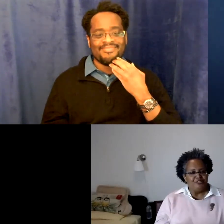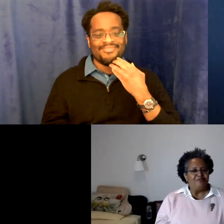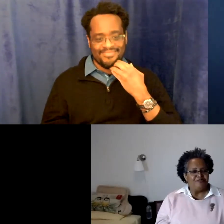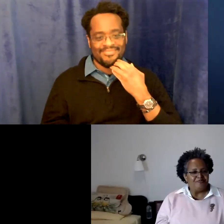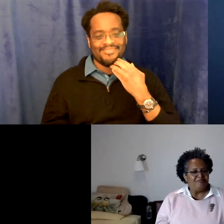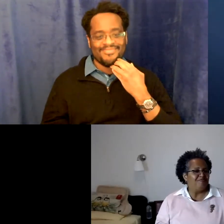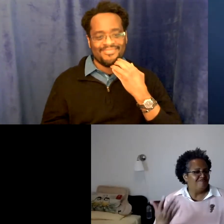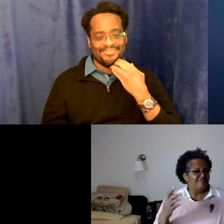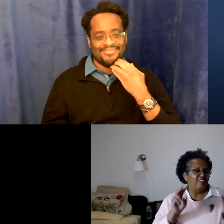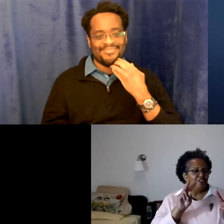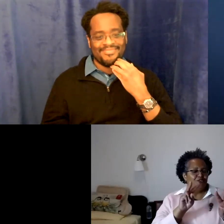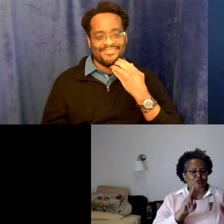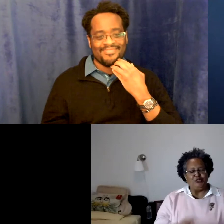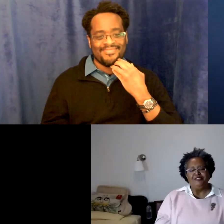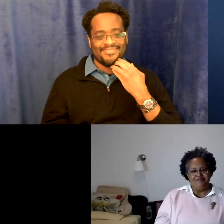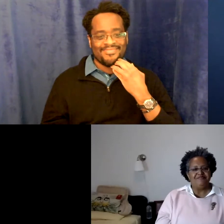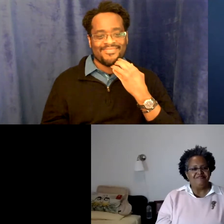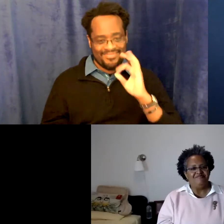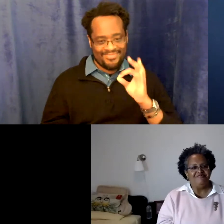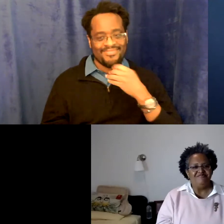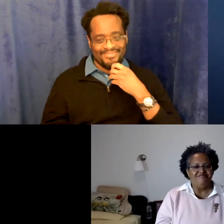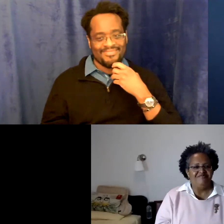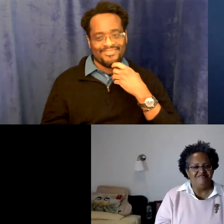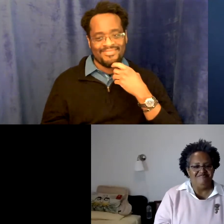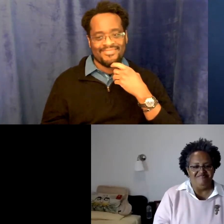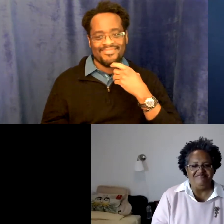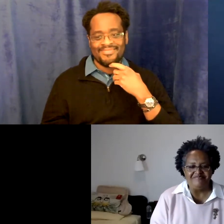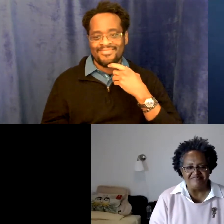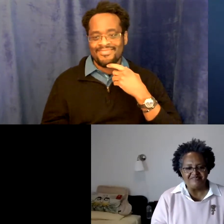perfect thank you thank you pamela says i really look forward to that joseph says thank you